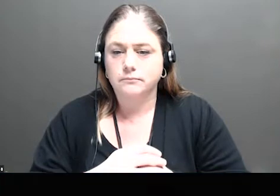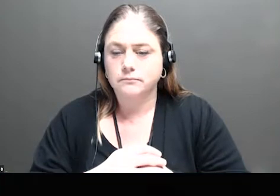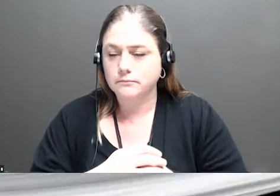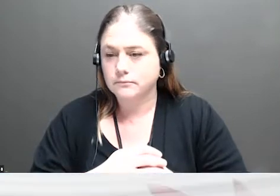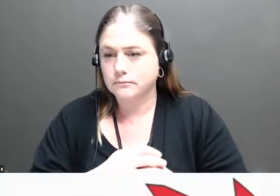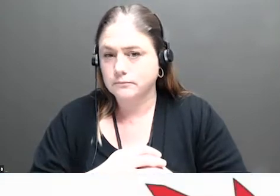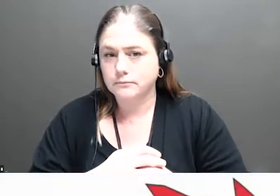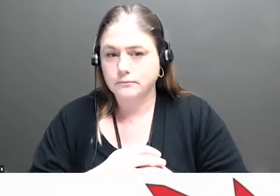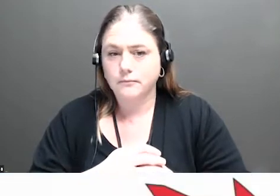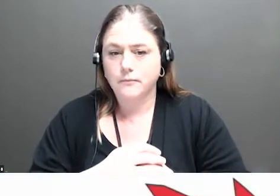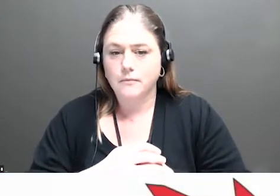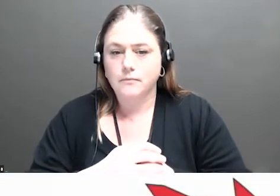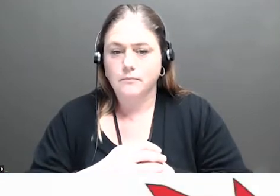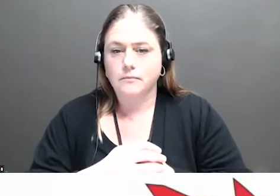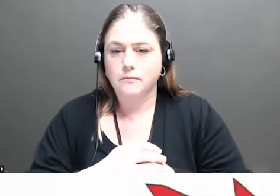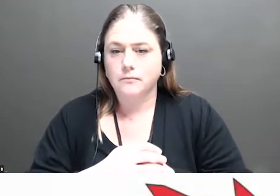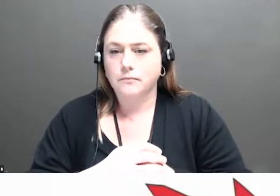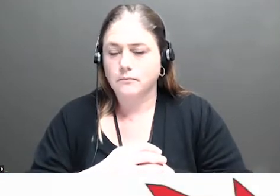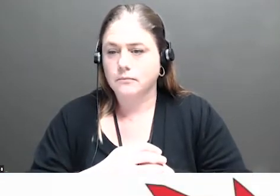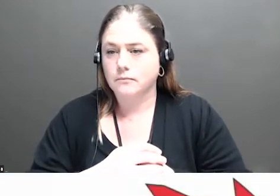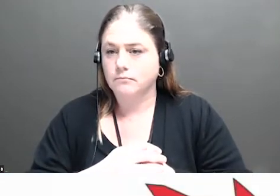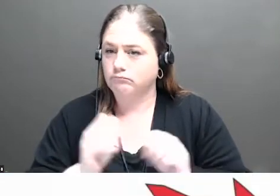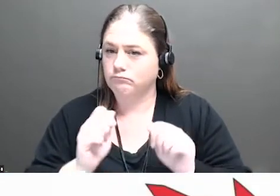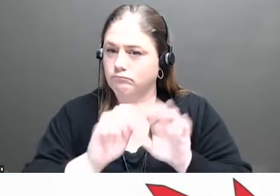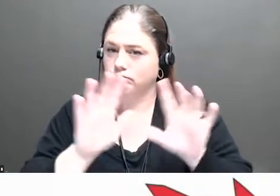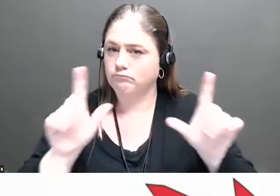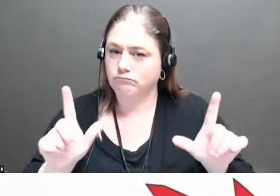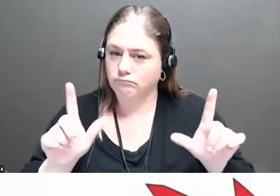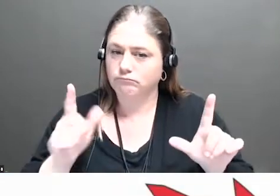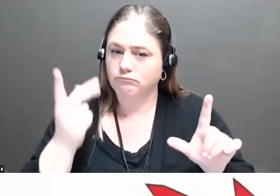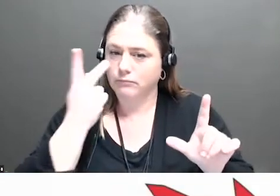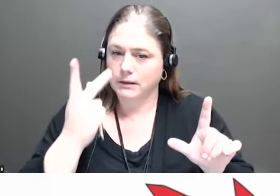white gradually covers the screen and text appears labeled The Alliance for Equality of